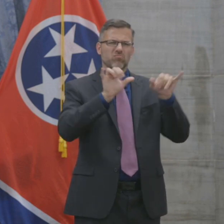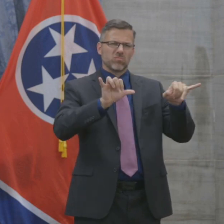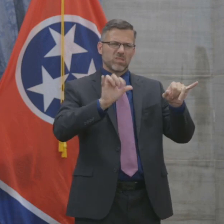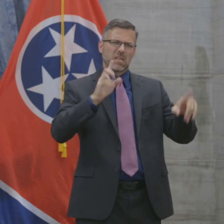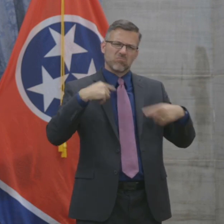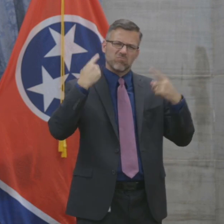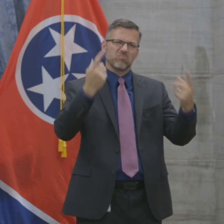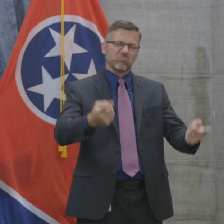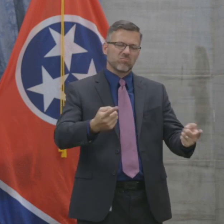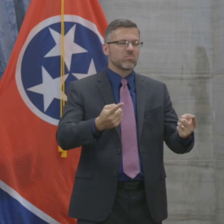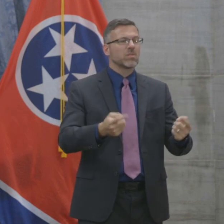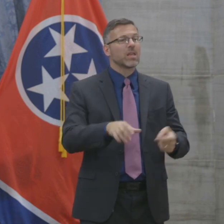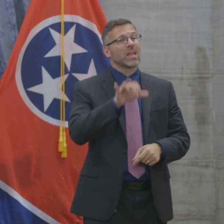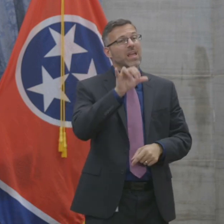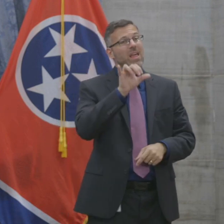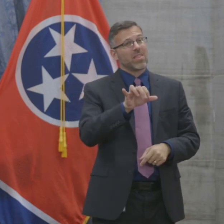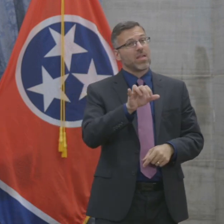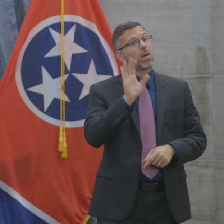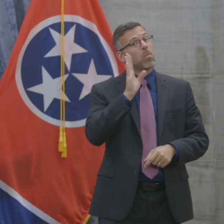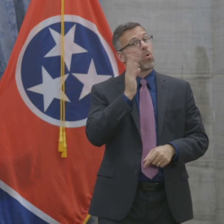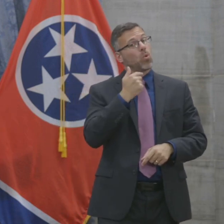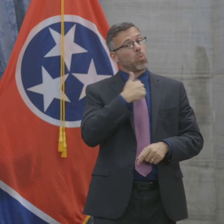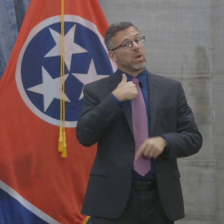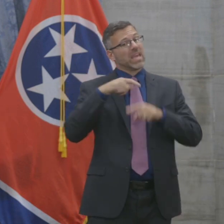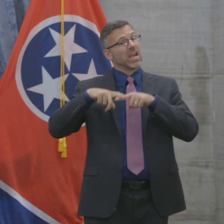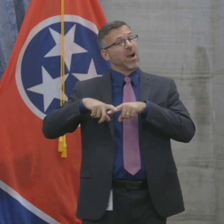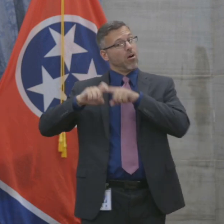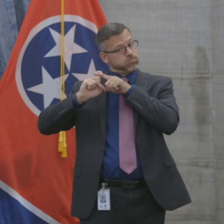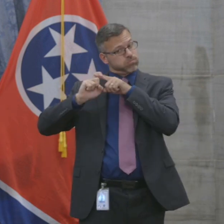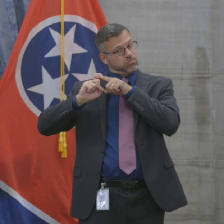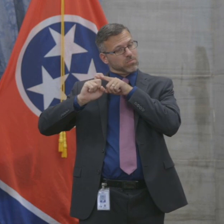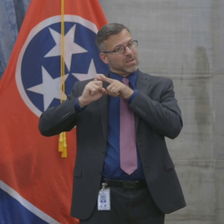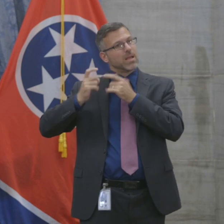particularly some of the larger states, we do anticipate this